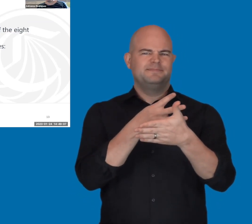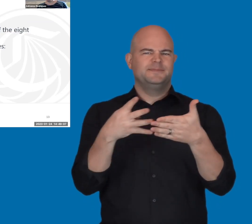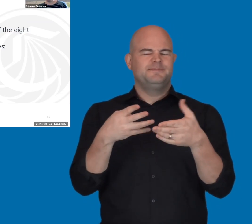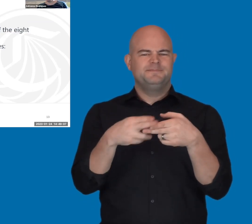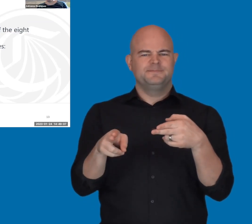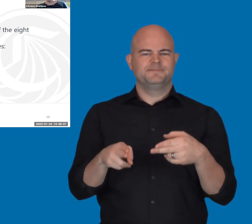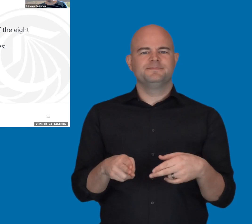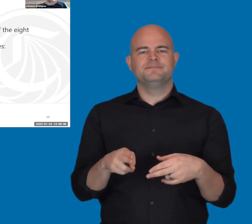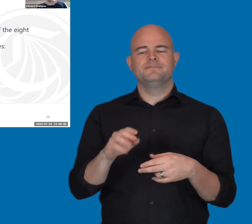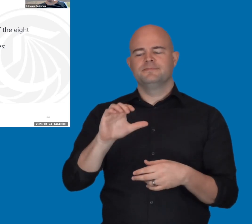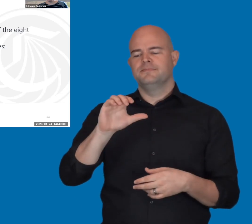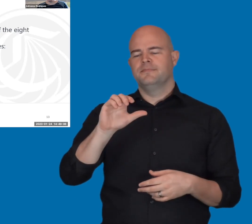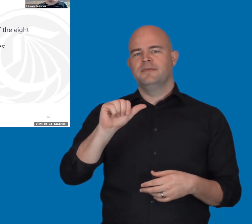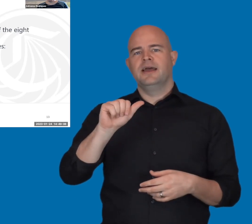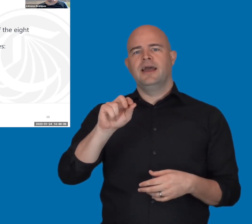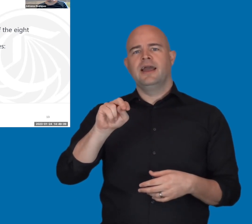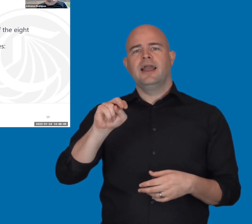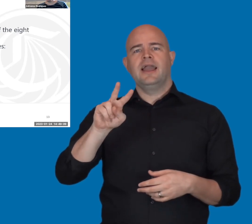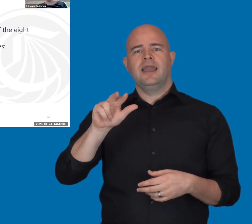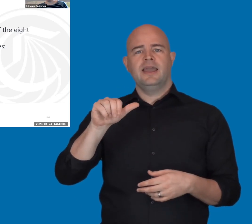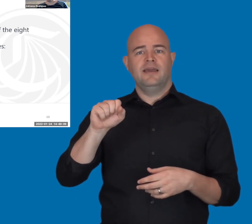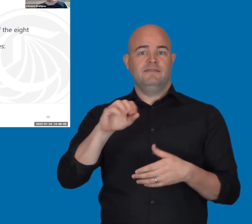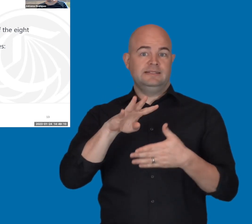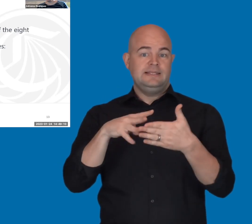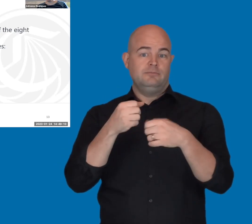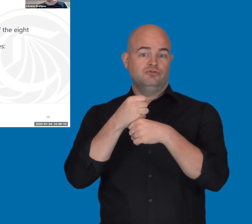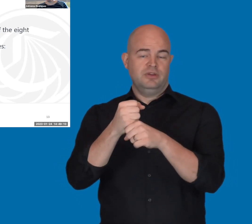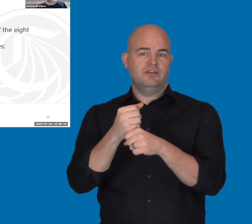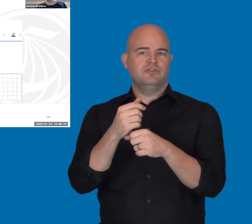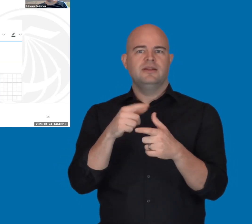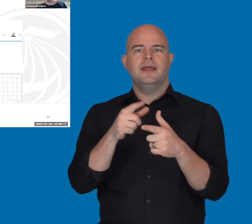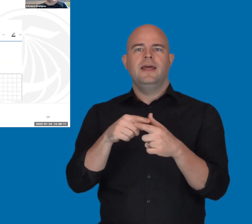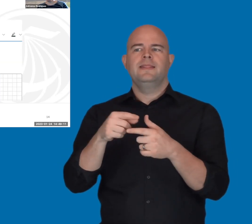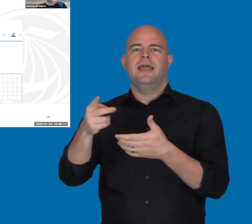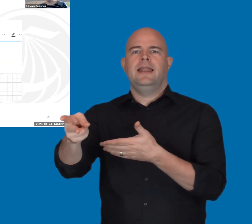Canvas table creation and then importing tables into Canvas.